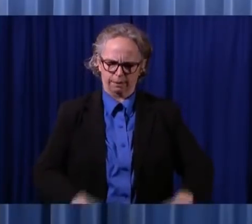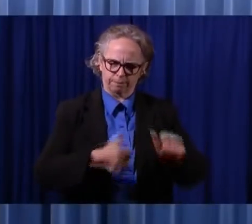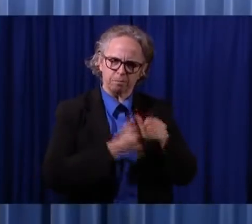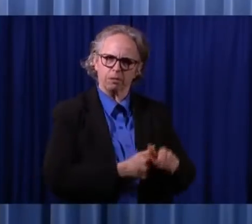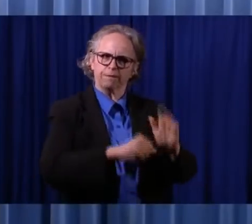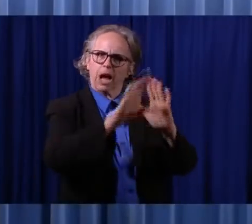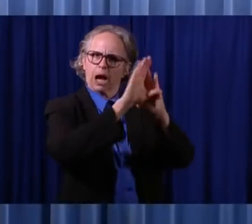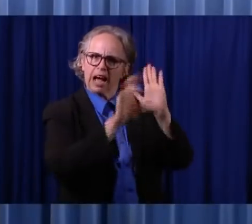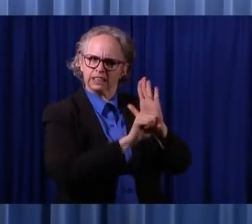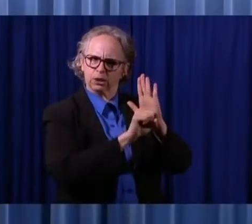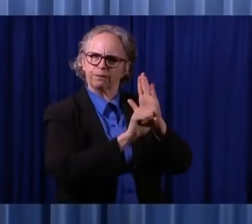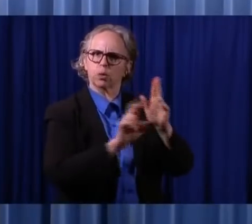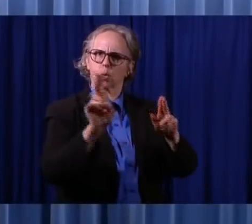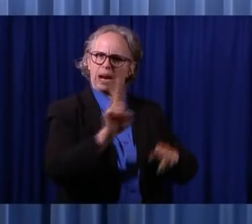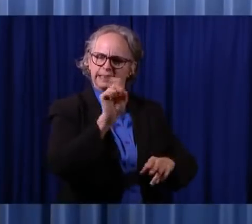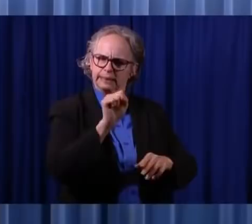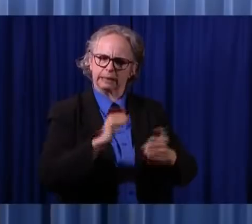I, KEVIN REARDON, DO SOLEMNLY